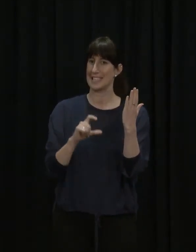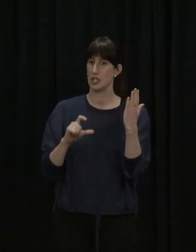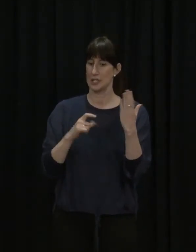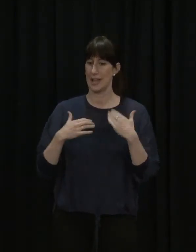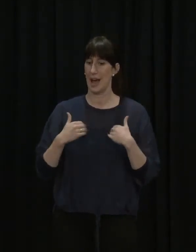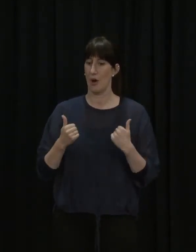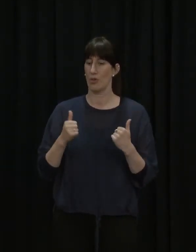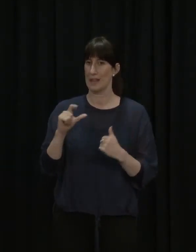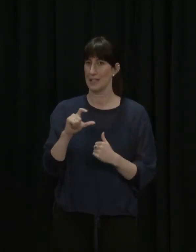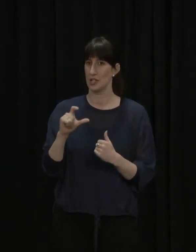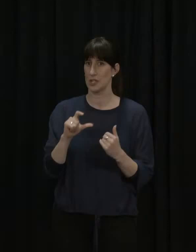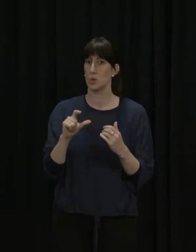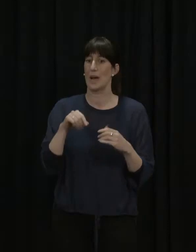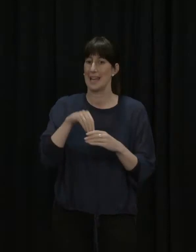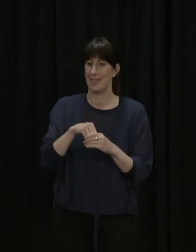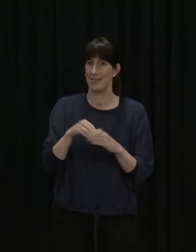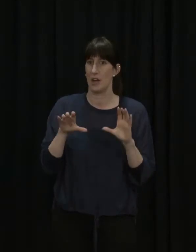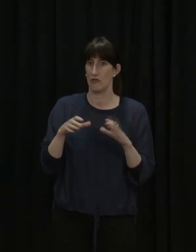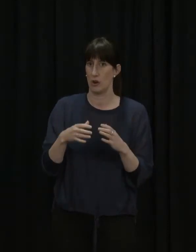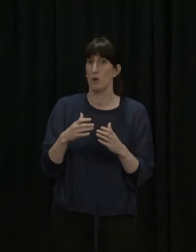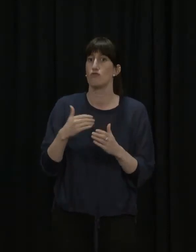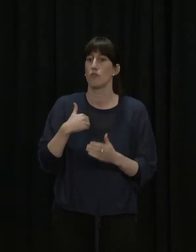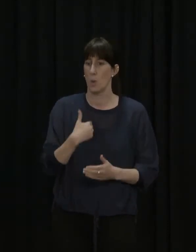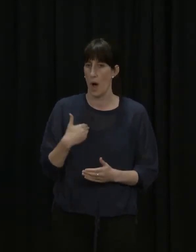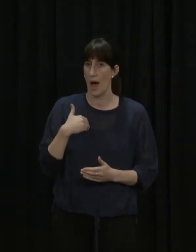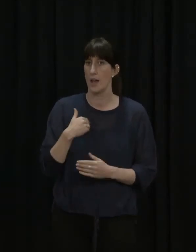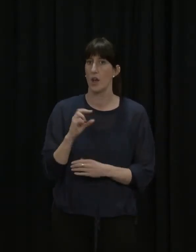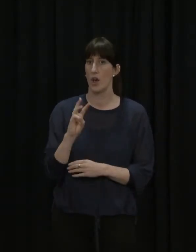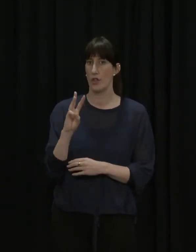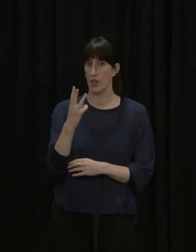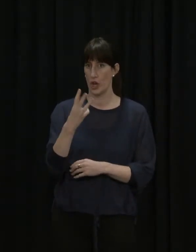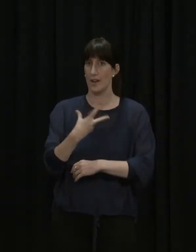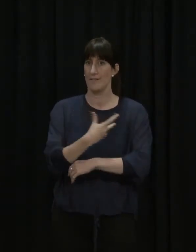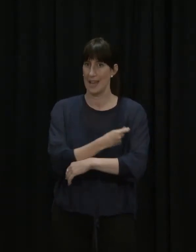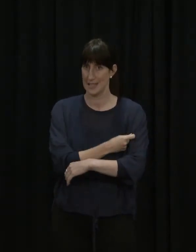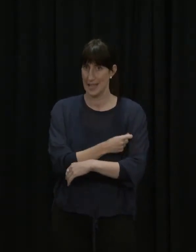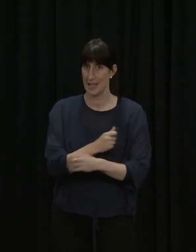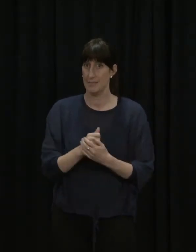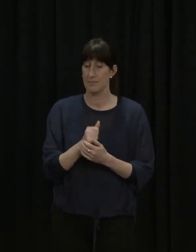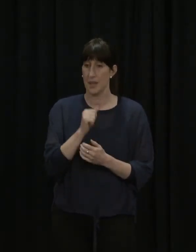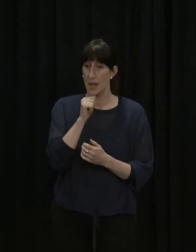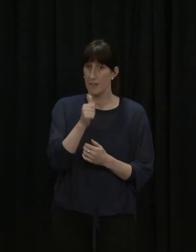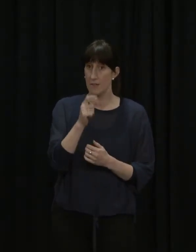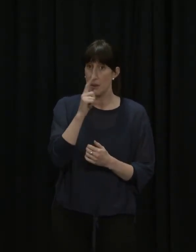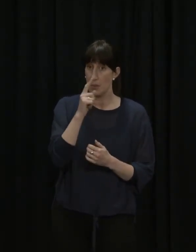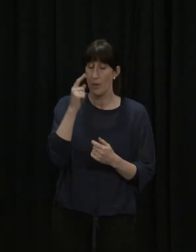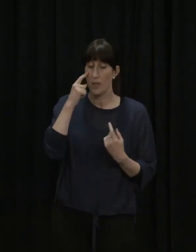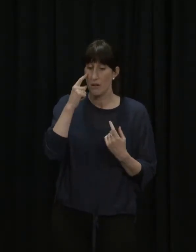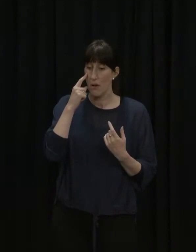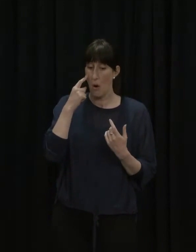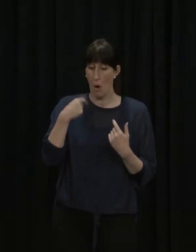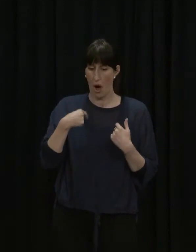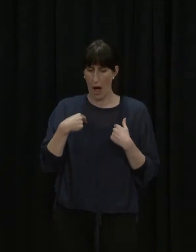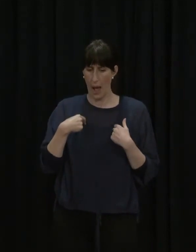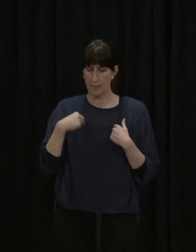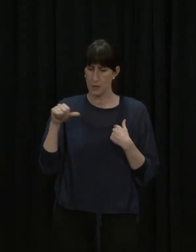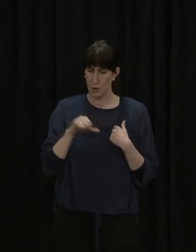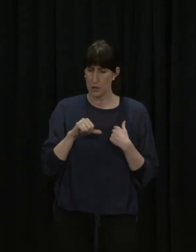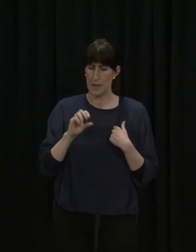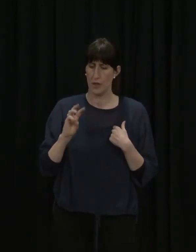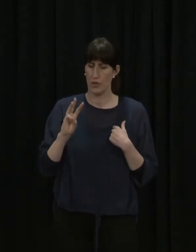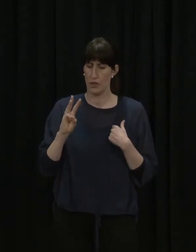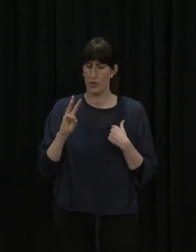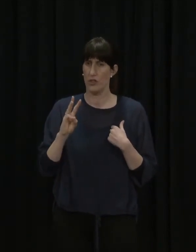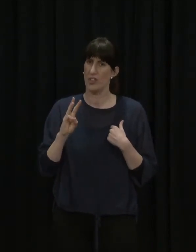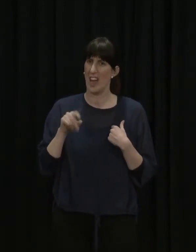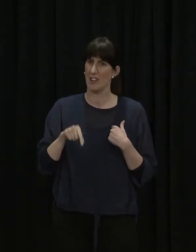list on the Ministry's website